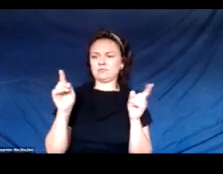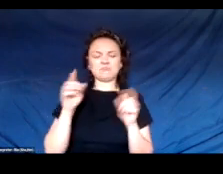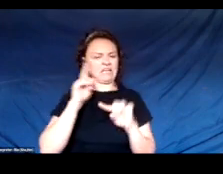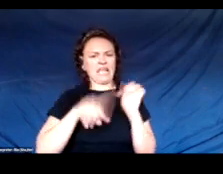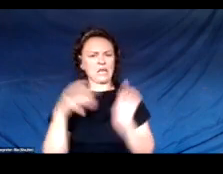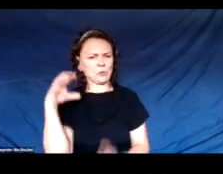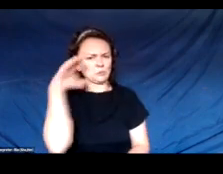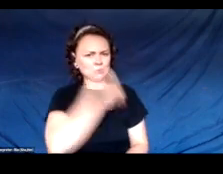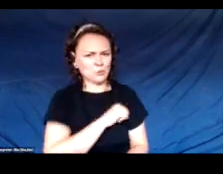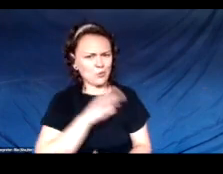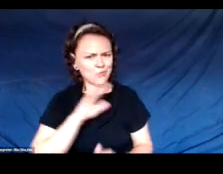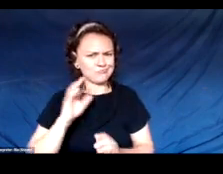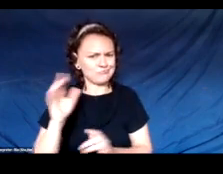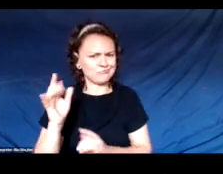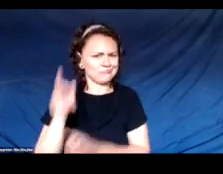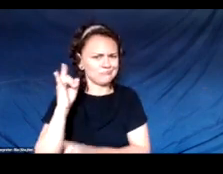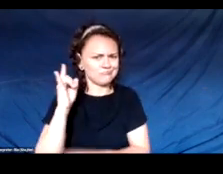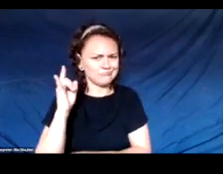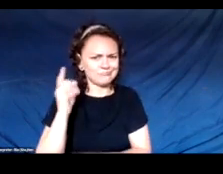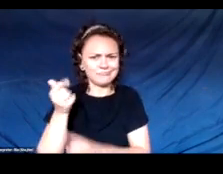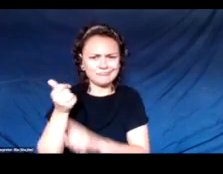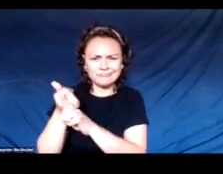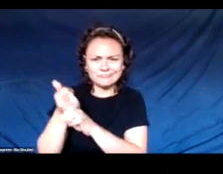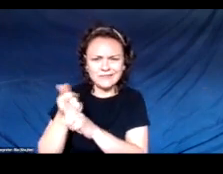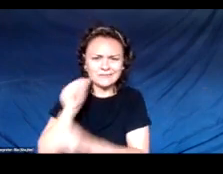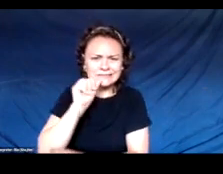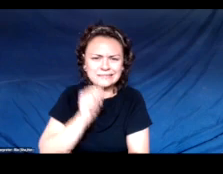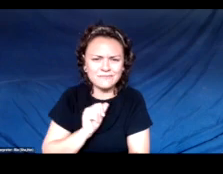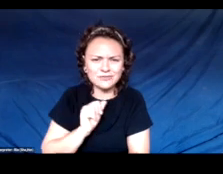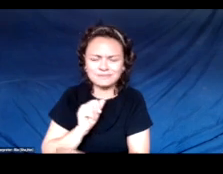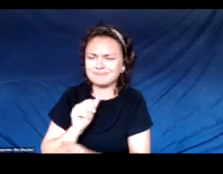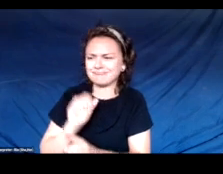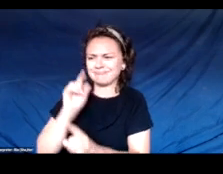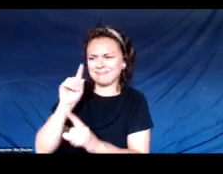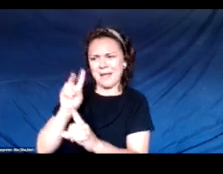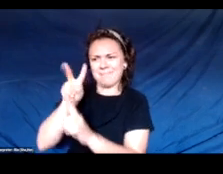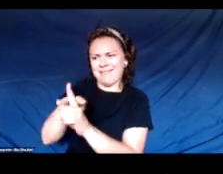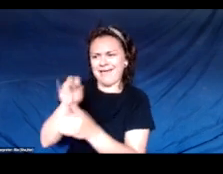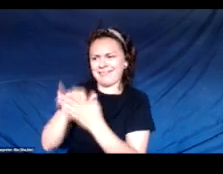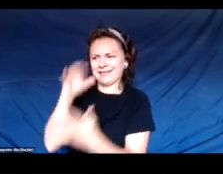You can't impose that assumption on them? Yeah. Jenny, do you want to